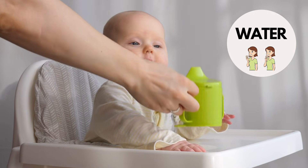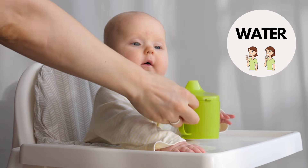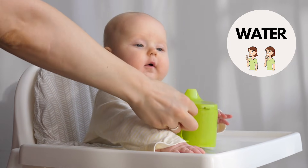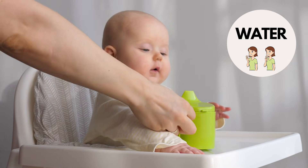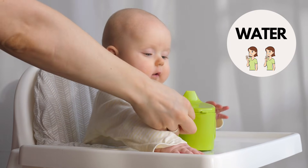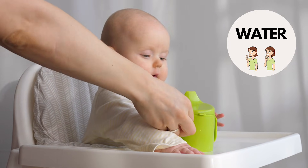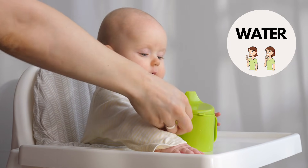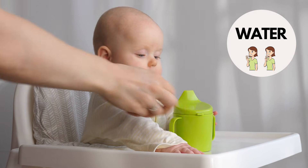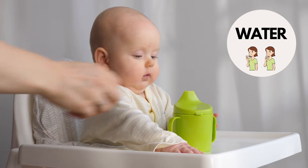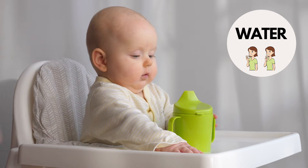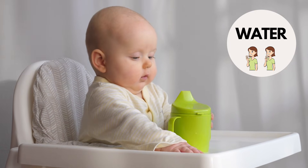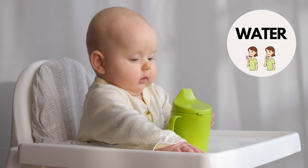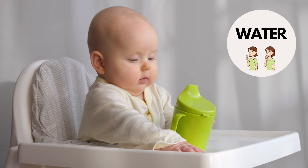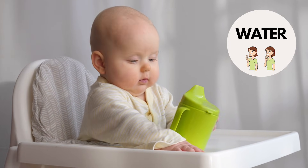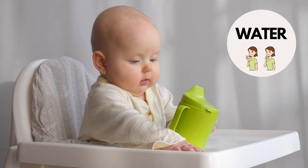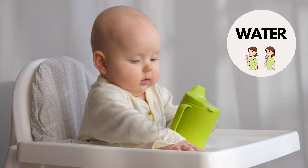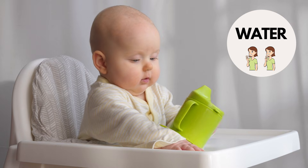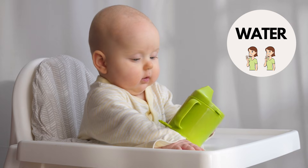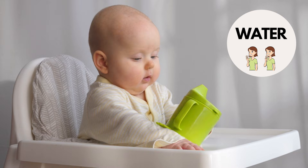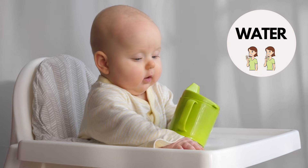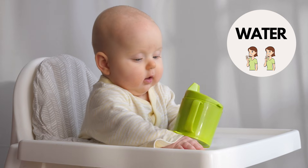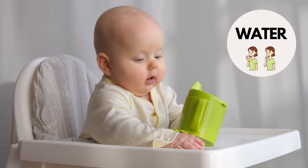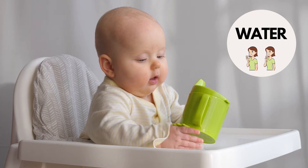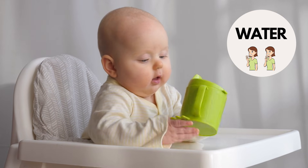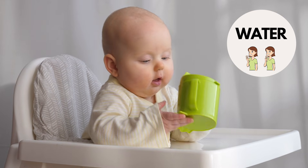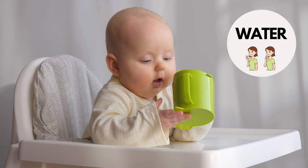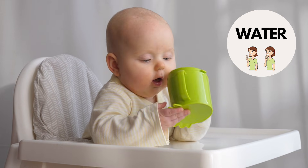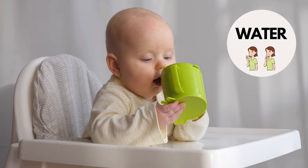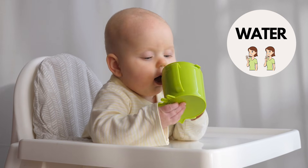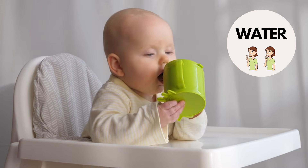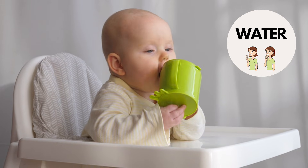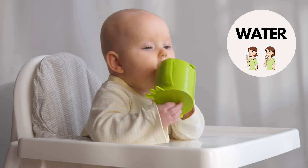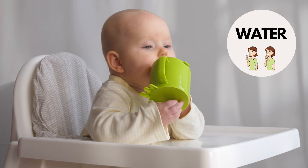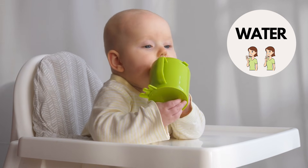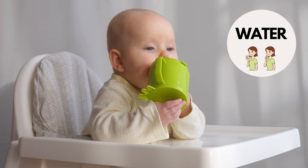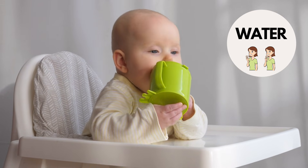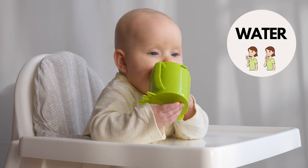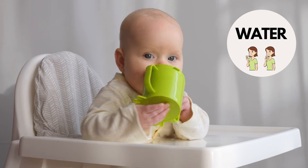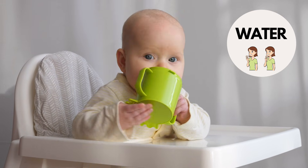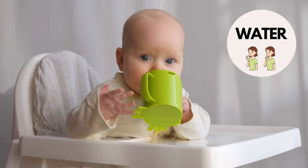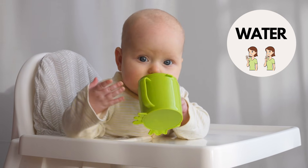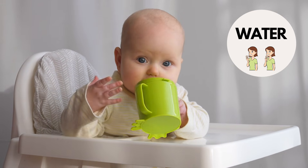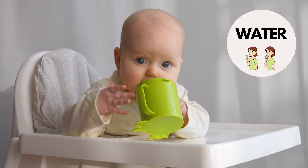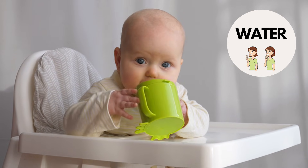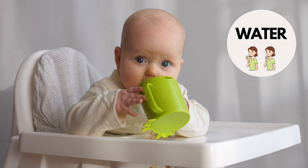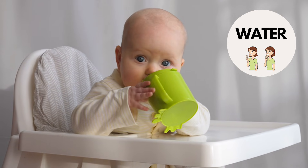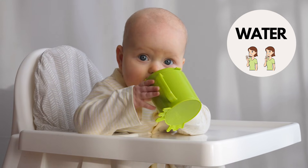Any time you offer water, sign water and then hand them the water. This is useful because it helps them ask for water without whining